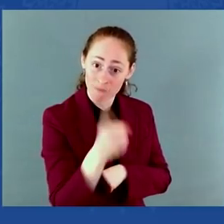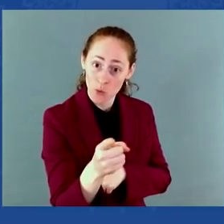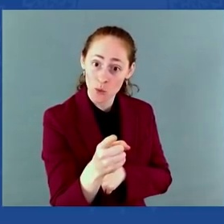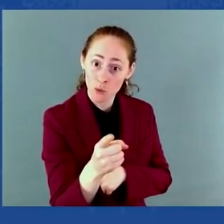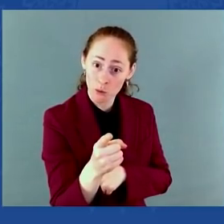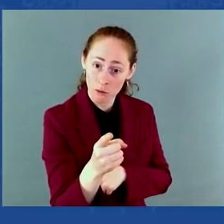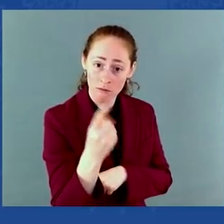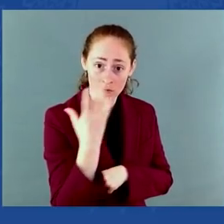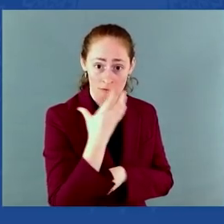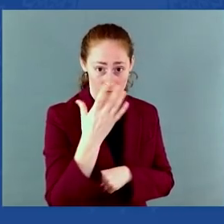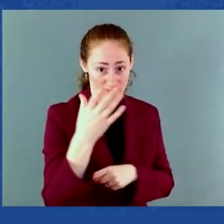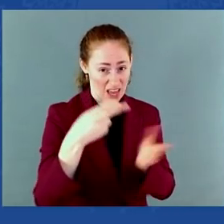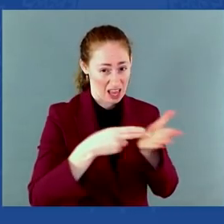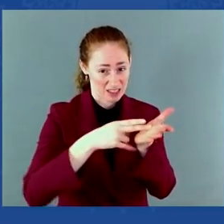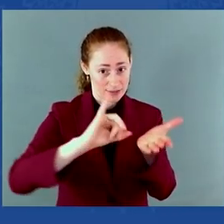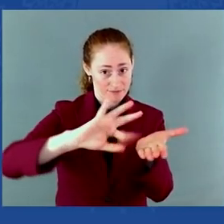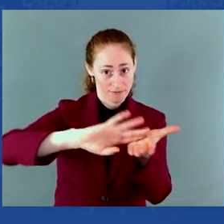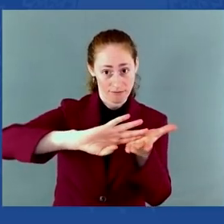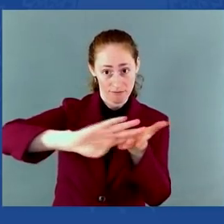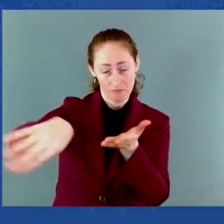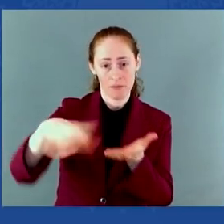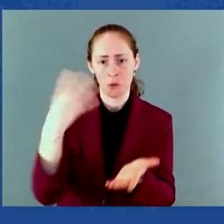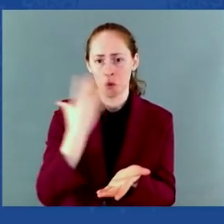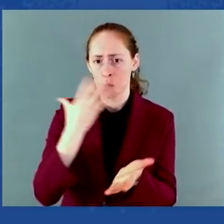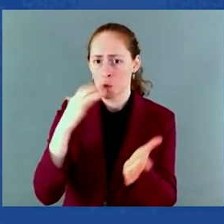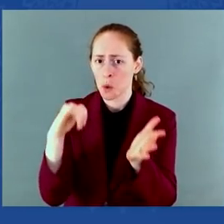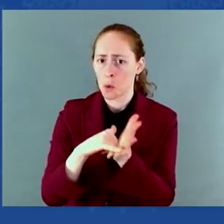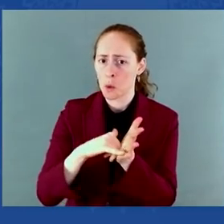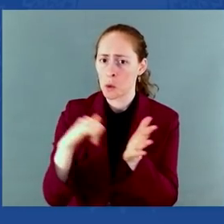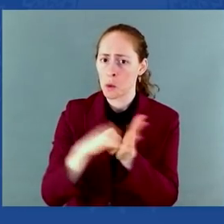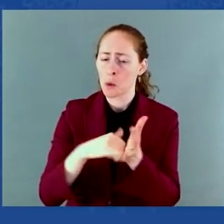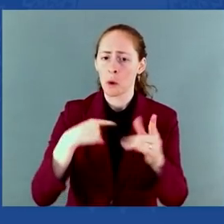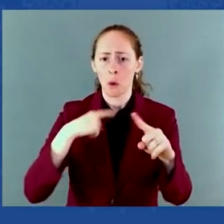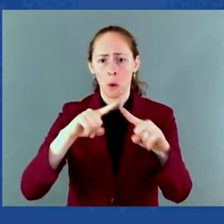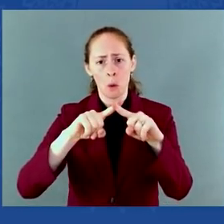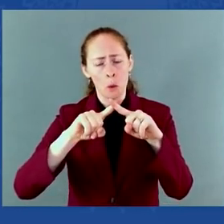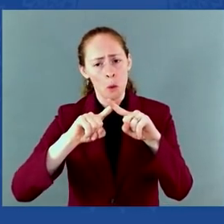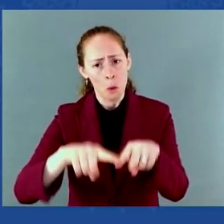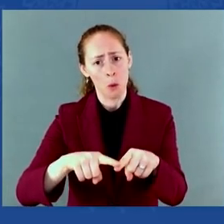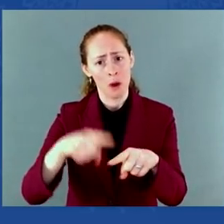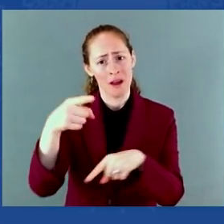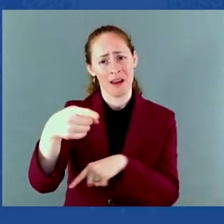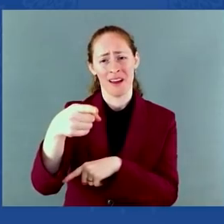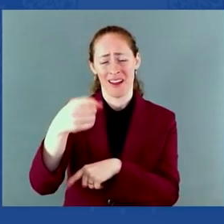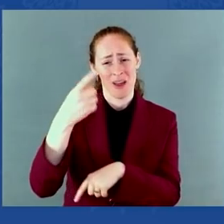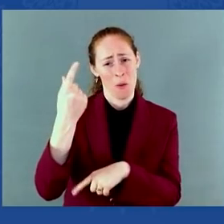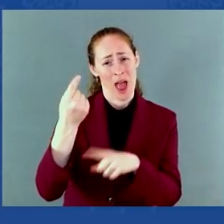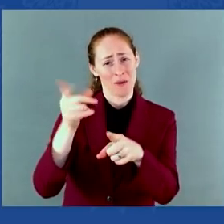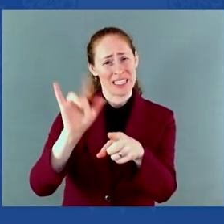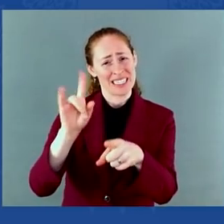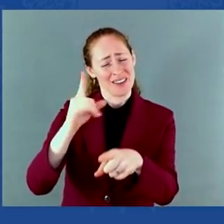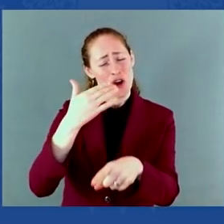No, I'm -- Maggie, you did one hell of a job. Because, folks, you should know that Maggie was a clear player